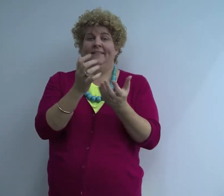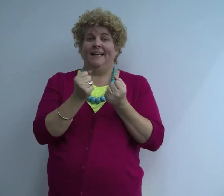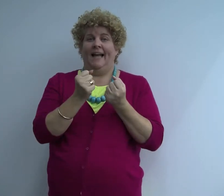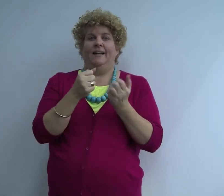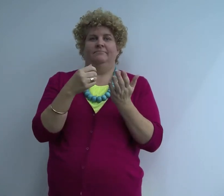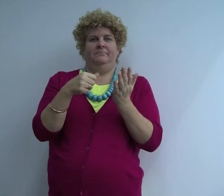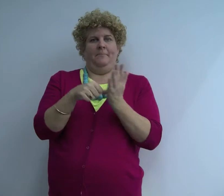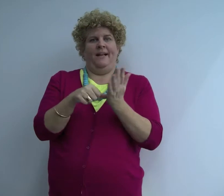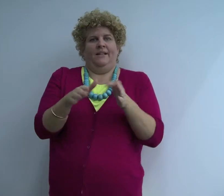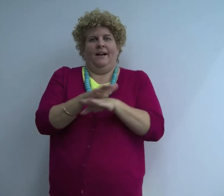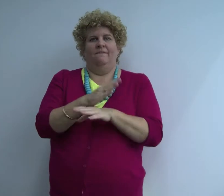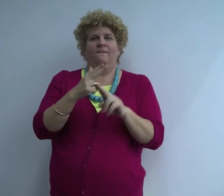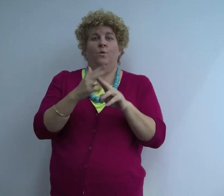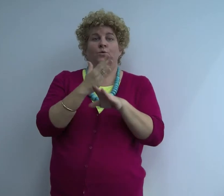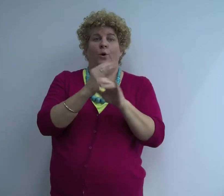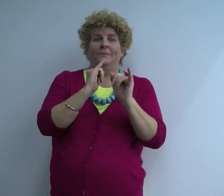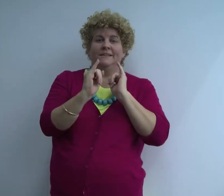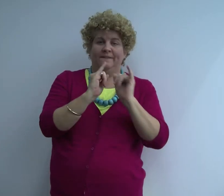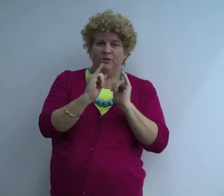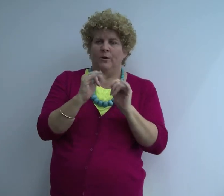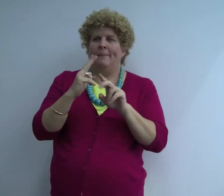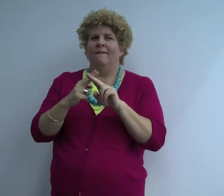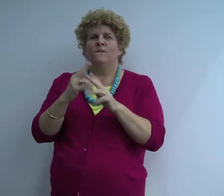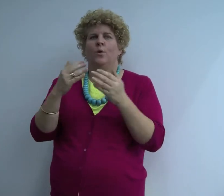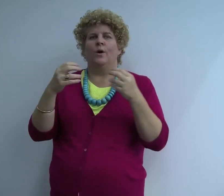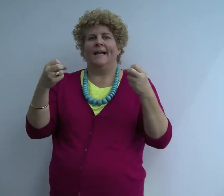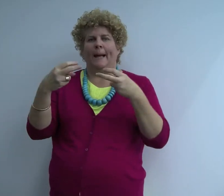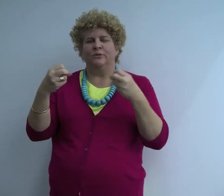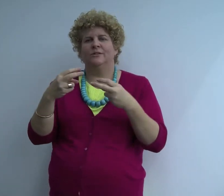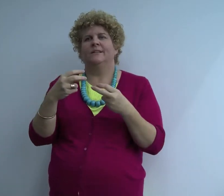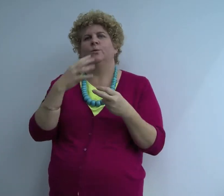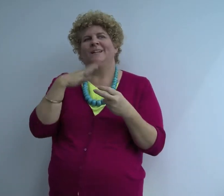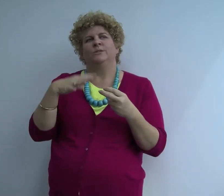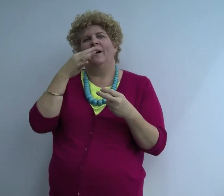There is funding to help people with interpreters and job interviews and, on a case-by-case basis,